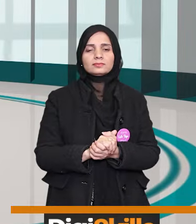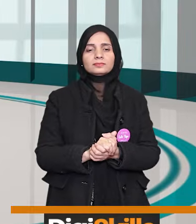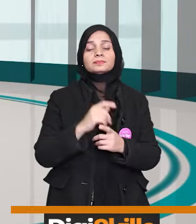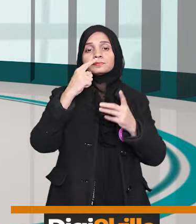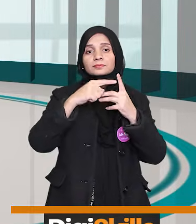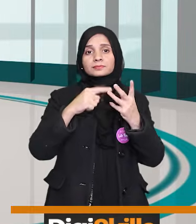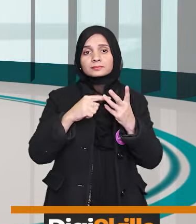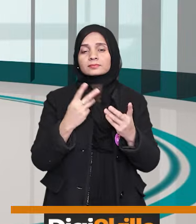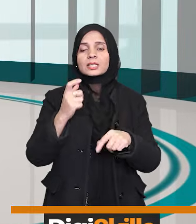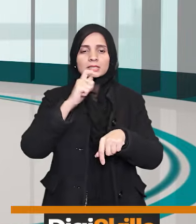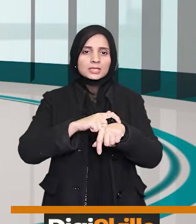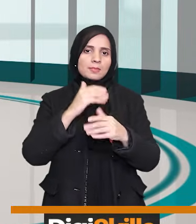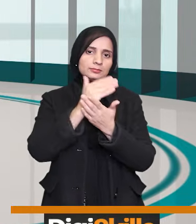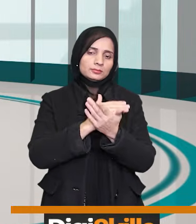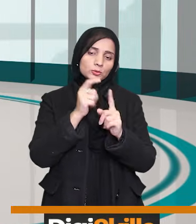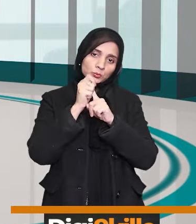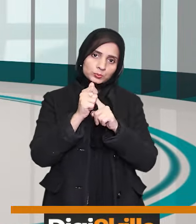Thirdly, manage your time,